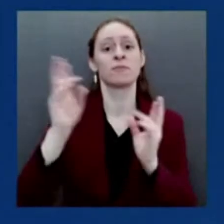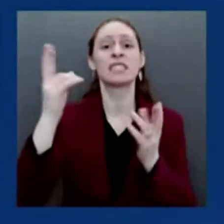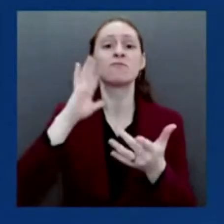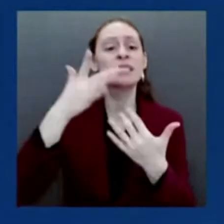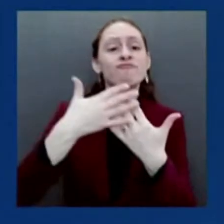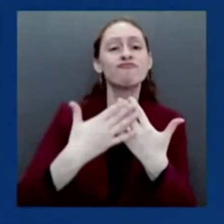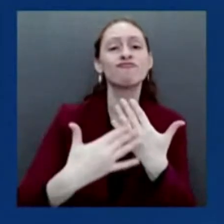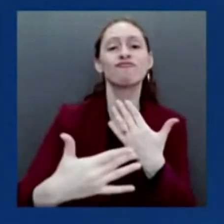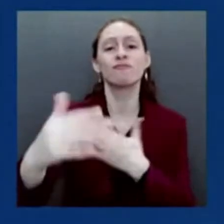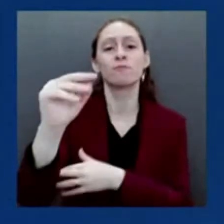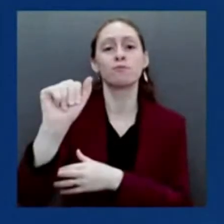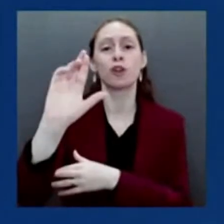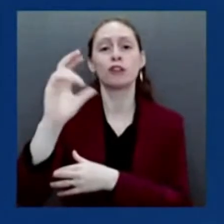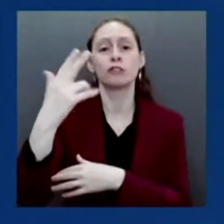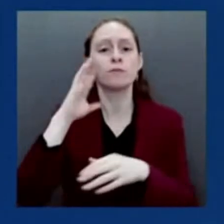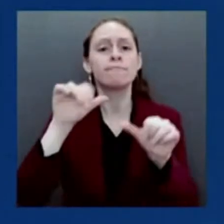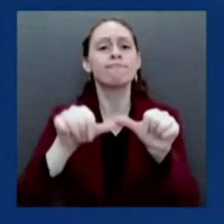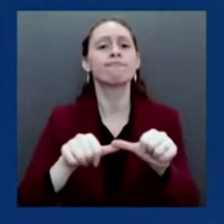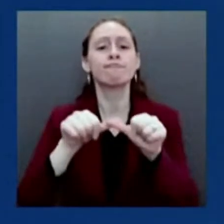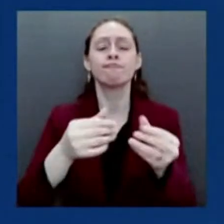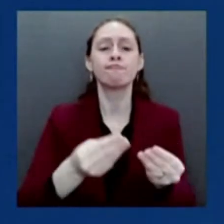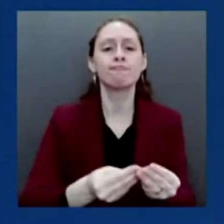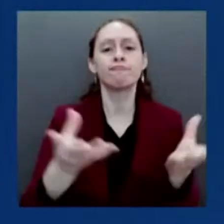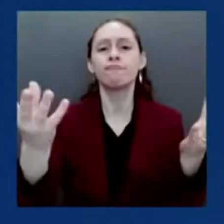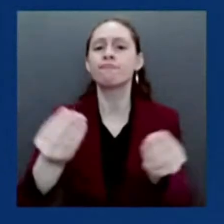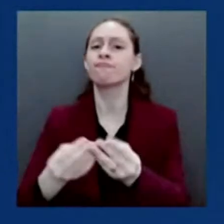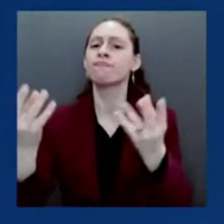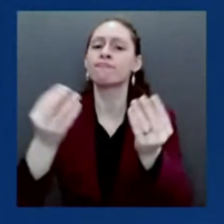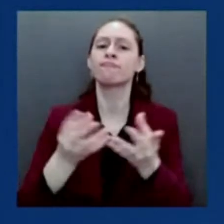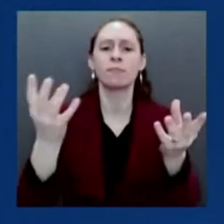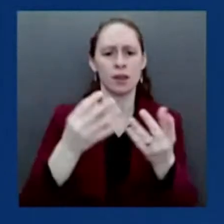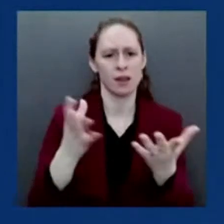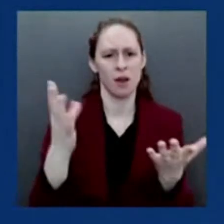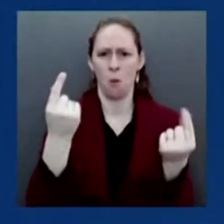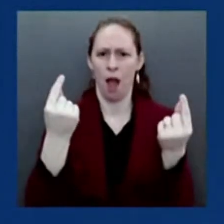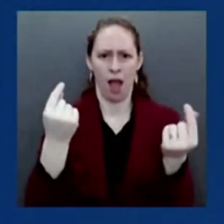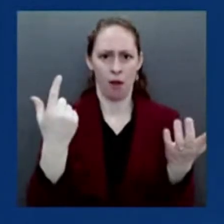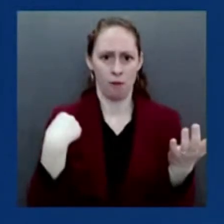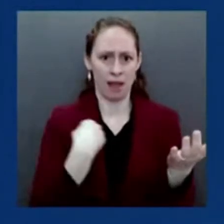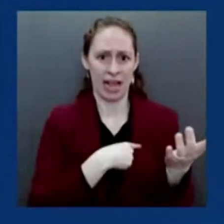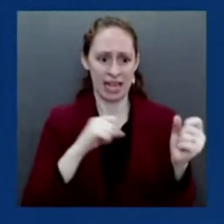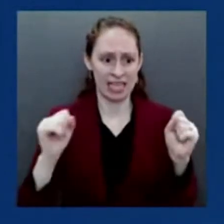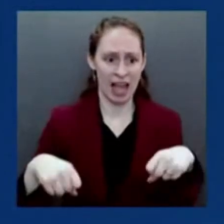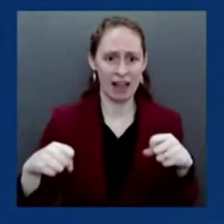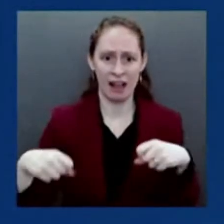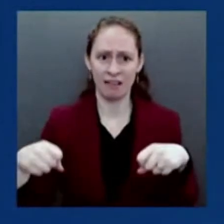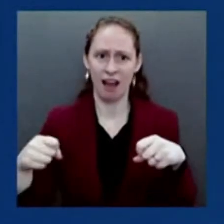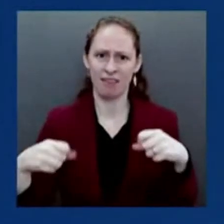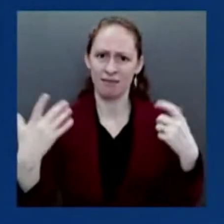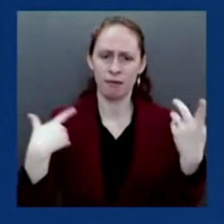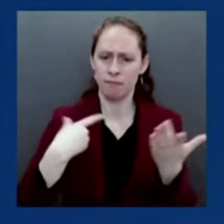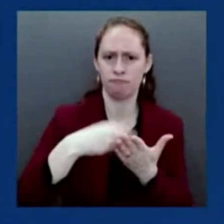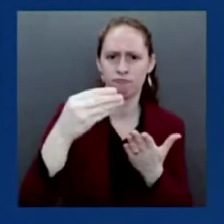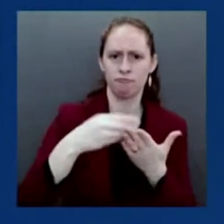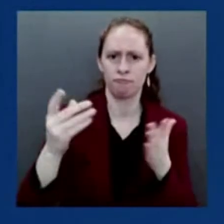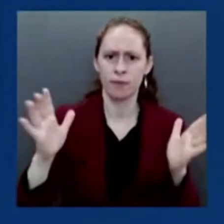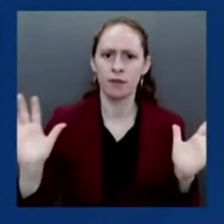MORE THAN 1 MILLION TOTAL TREATMENT COURSES THROUGH THE END OF MARCH. WE ARE USING EVERY TOOL AT OUR DISPOSAL INCLUDING THE DEFENSE PRODUCTION ACT TO ACCELERATE